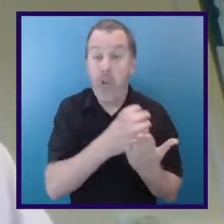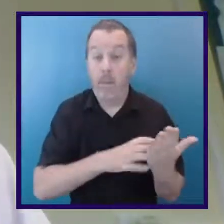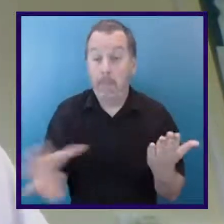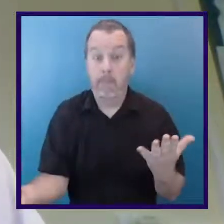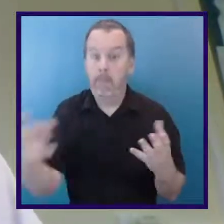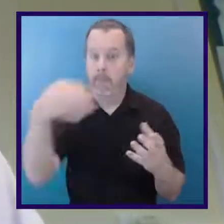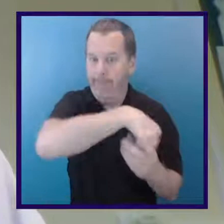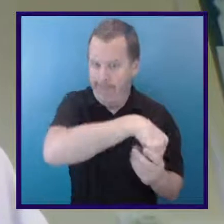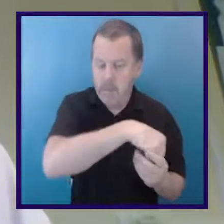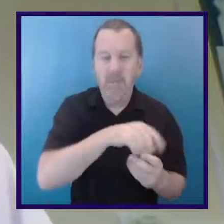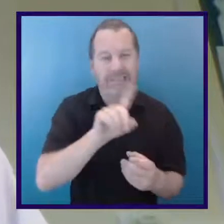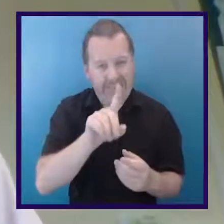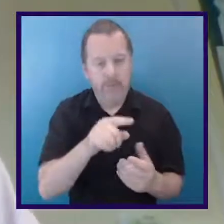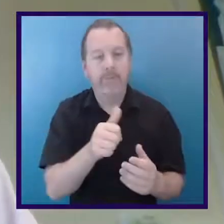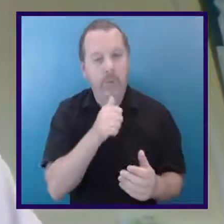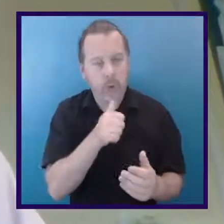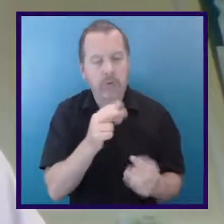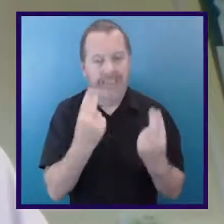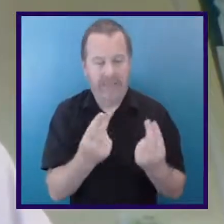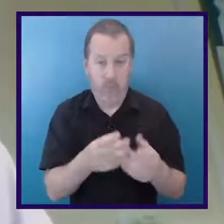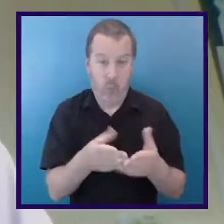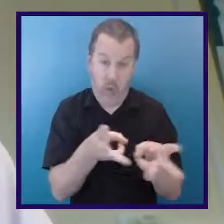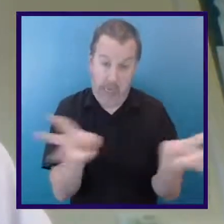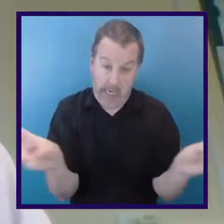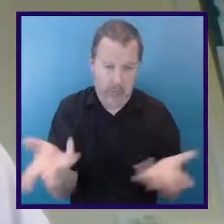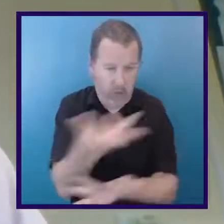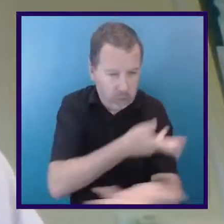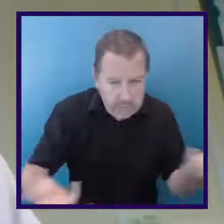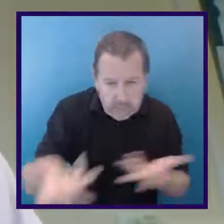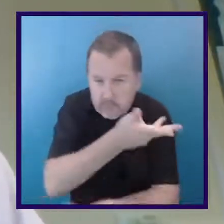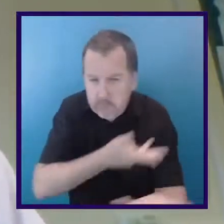Again, I think it's important that that curriculum is widely consulted on, and I think primary